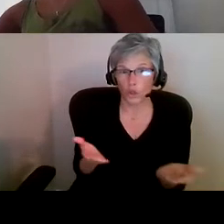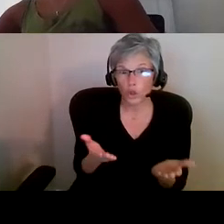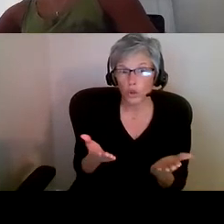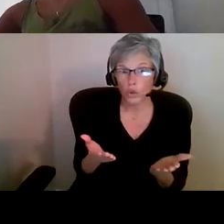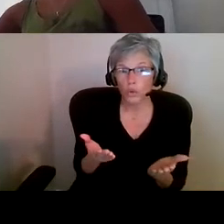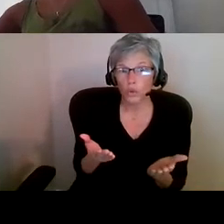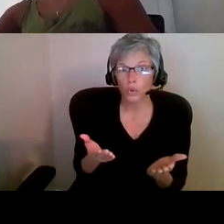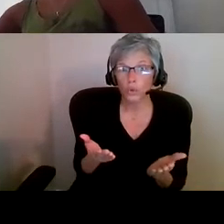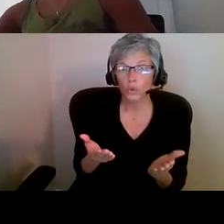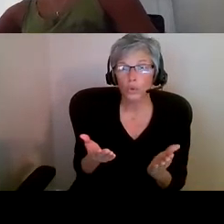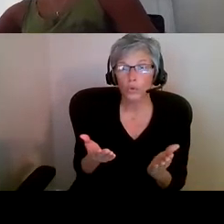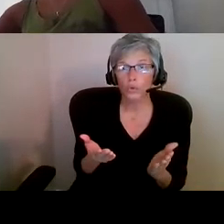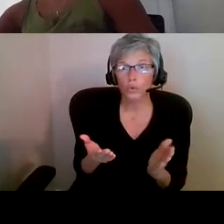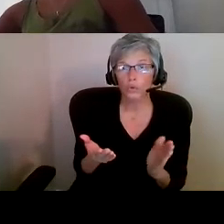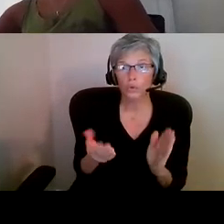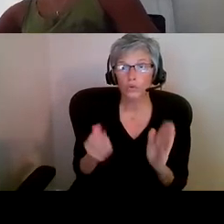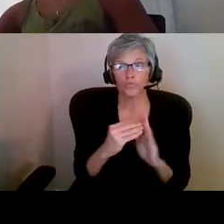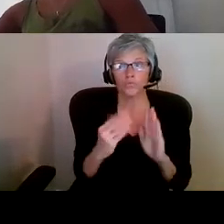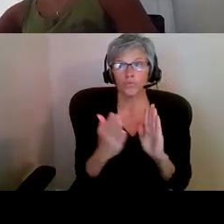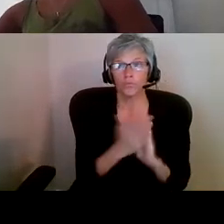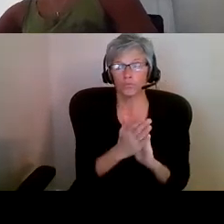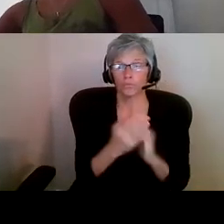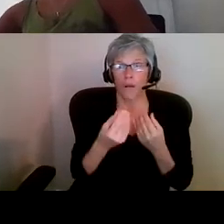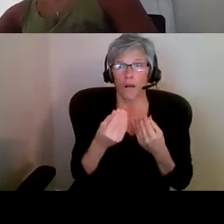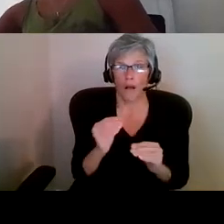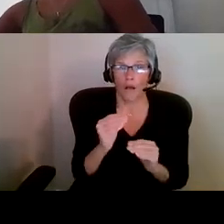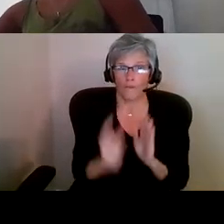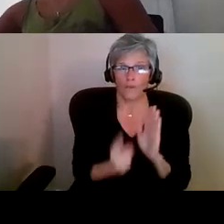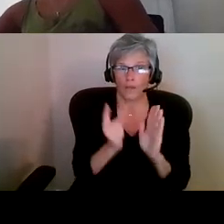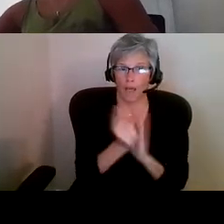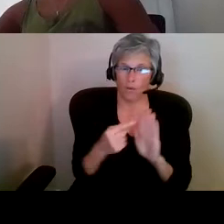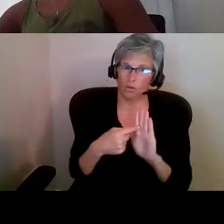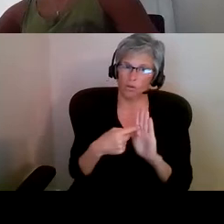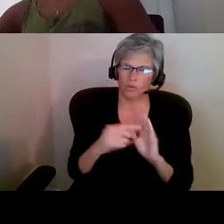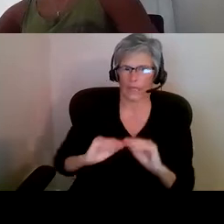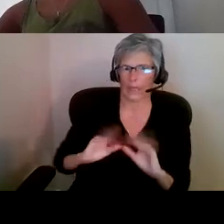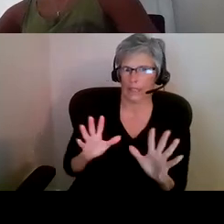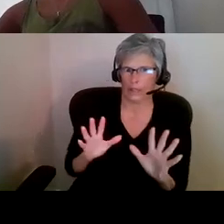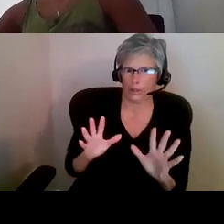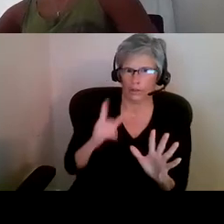your office hours, really clearly communicated with students when you're get to your face your